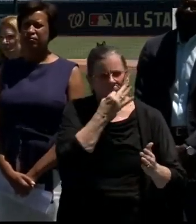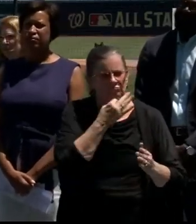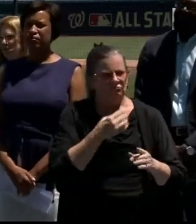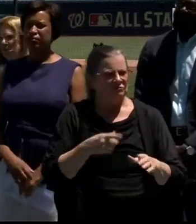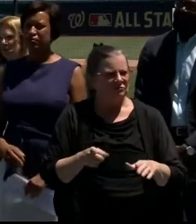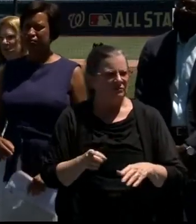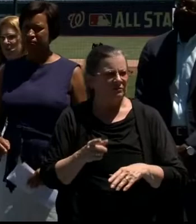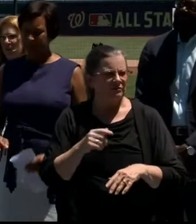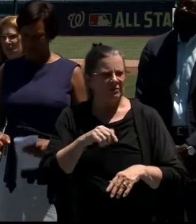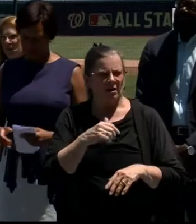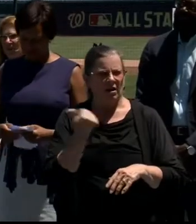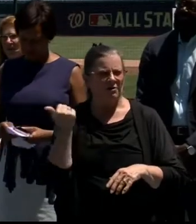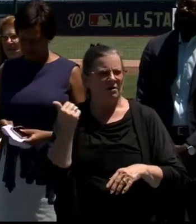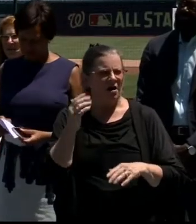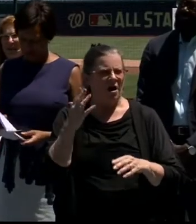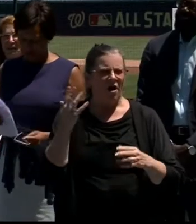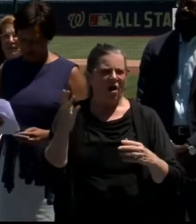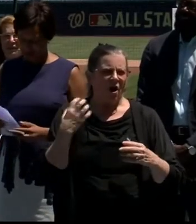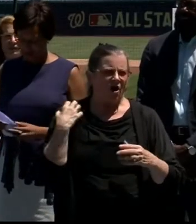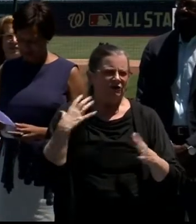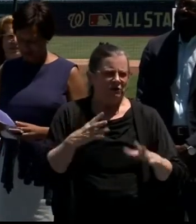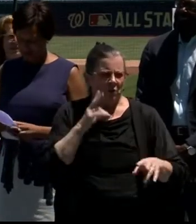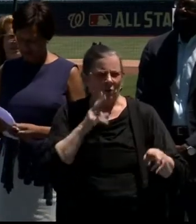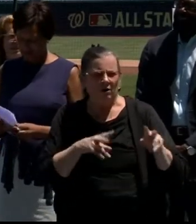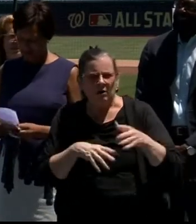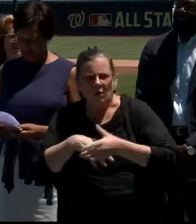THE TRAVELING PUBLIC AND ALSO TO ASSIST WITH OUR TRANSPORTATION